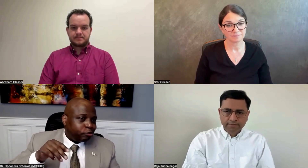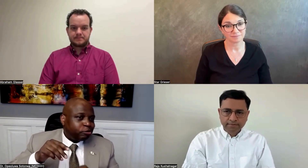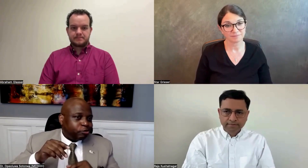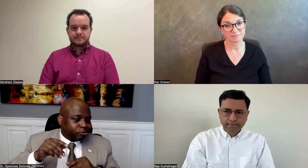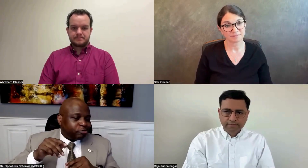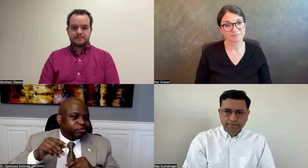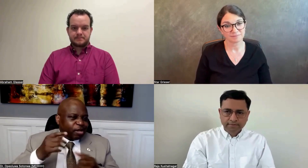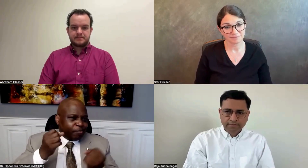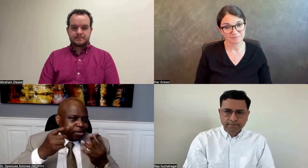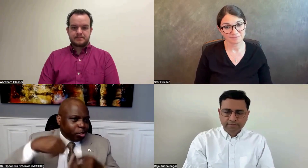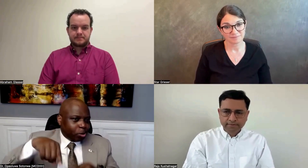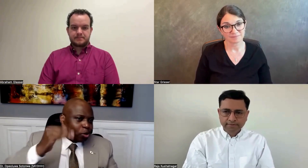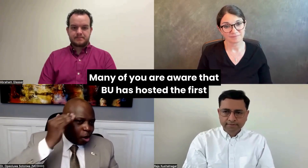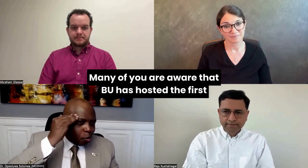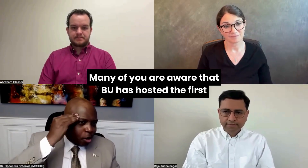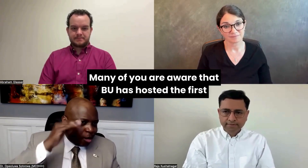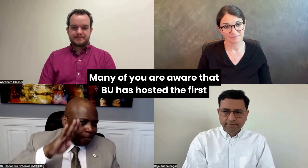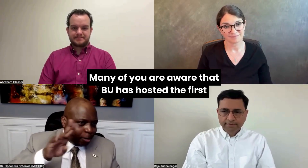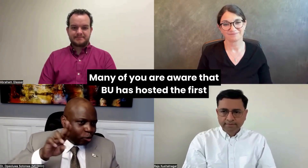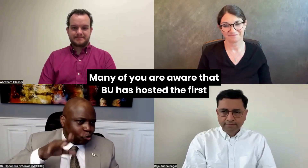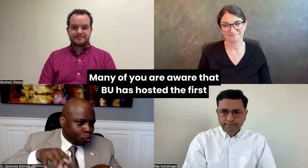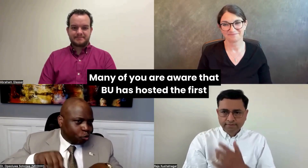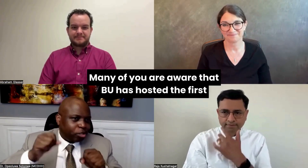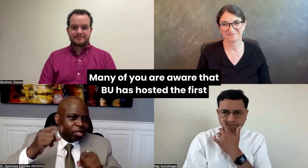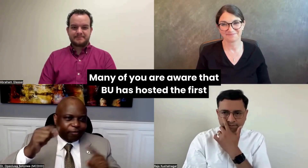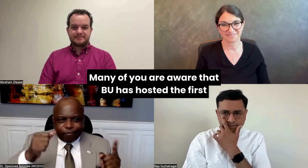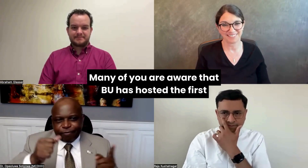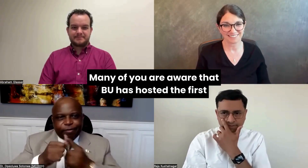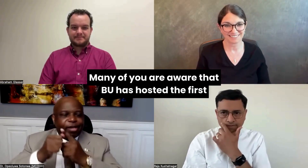Many of you are aware that BU has hosted the first